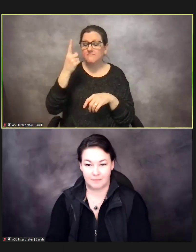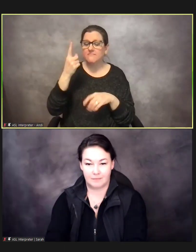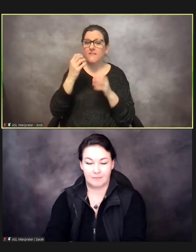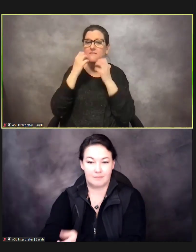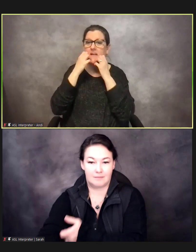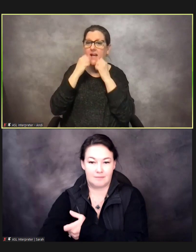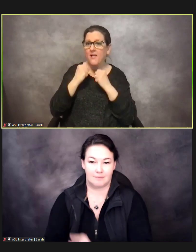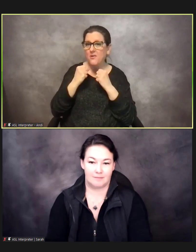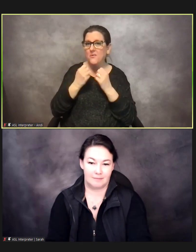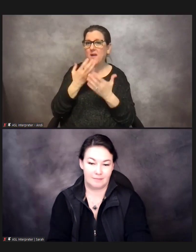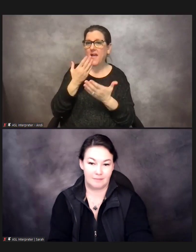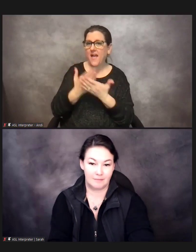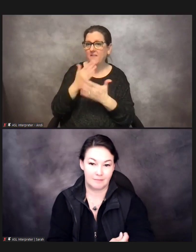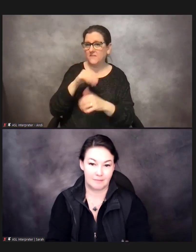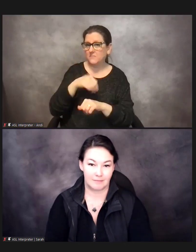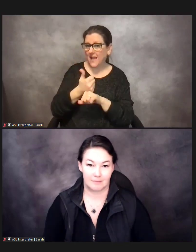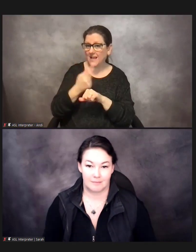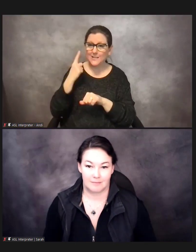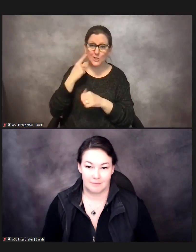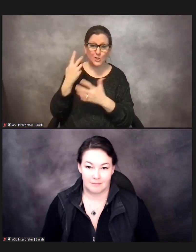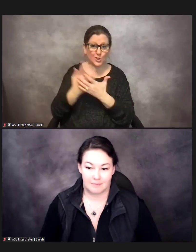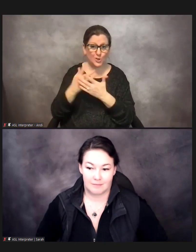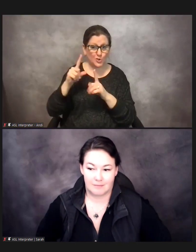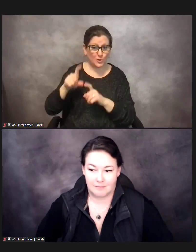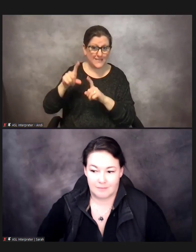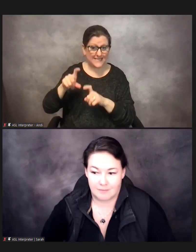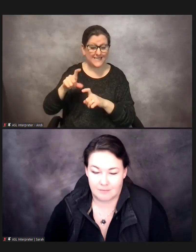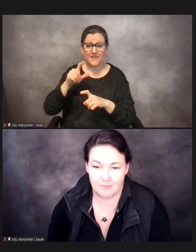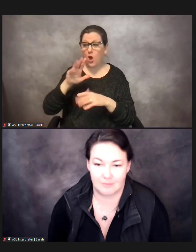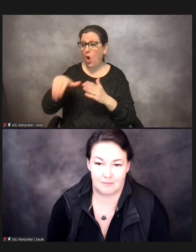value of evidence-based hearing screening, and not all healthcare